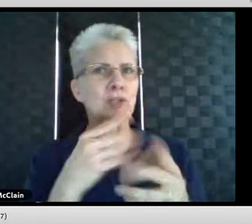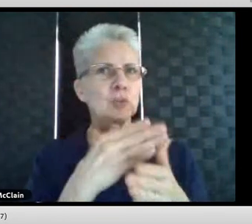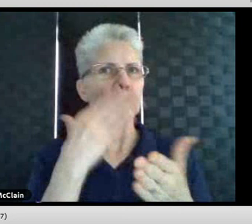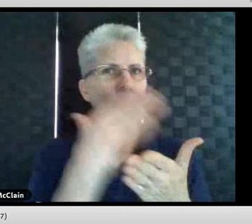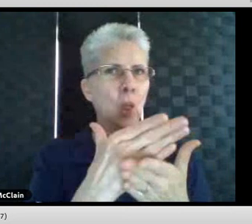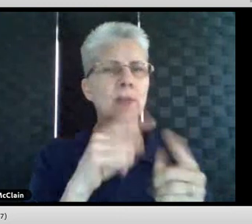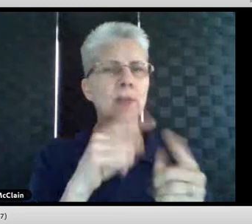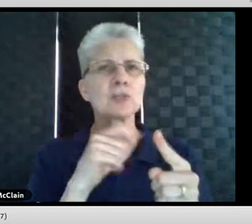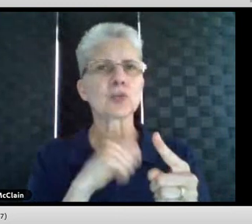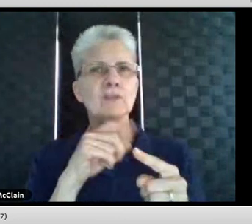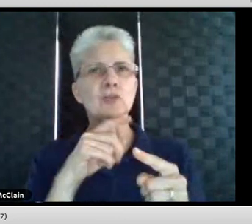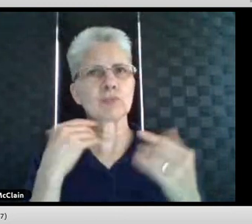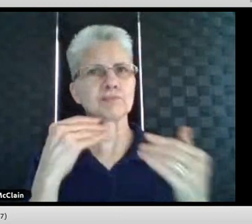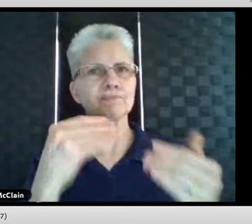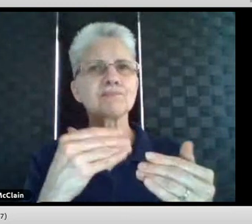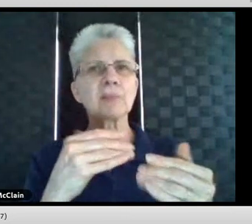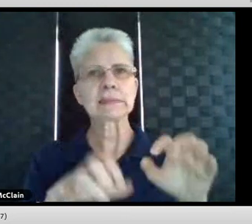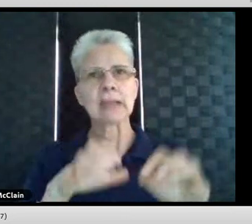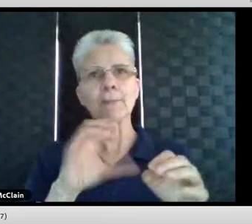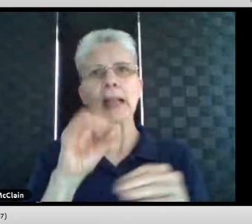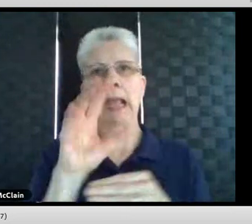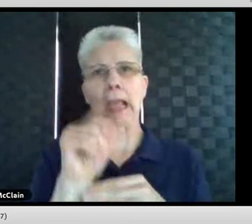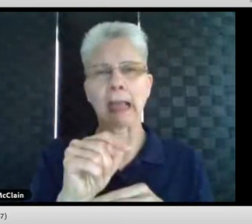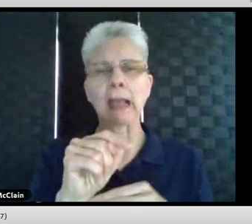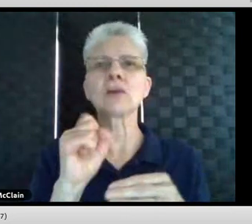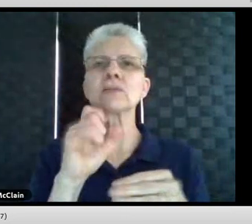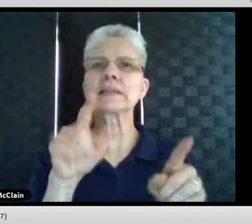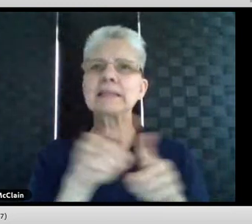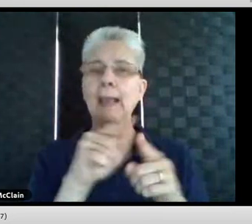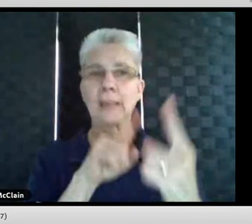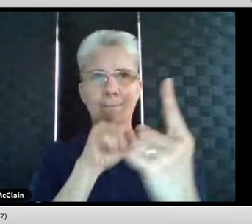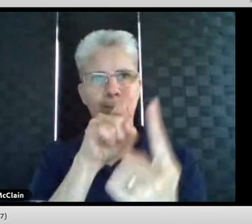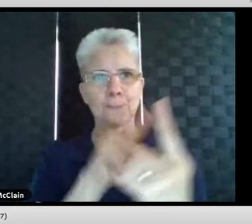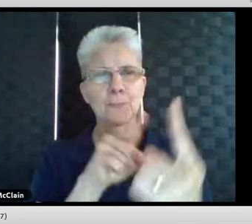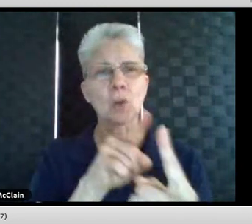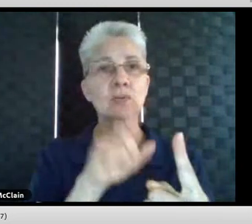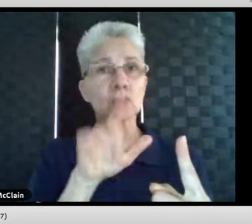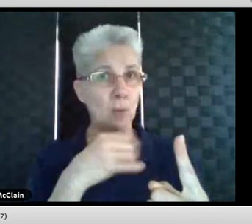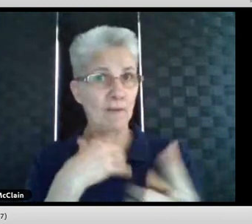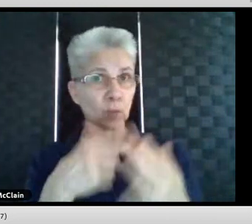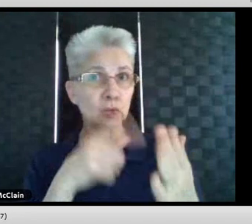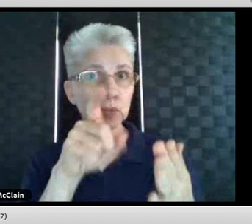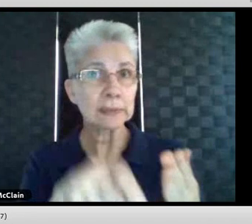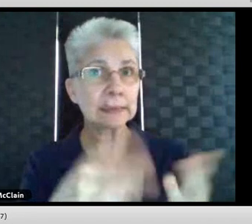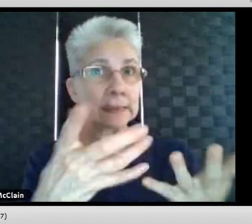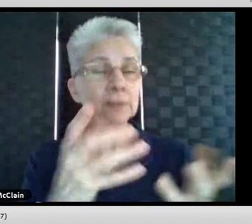but you just have to go for it and type it out. Same thing in person, you know, "Do you have what you need?"